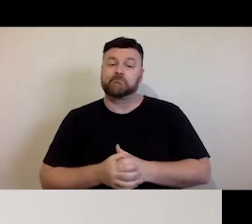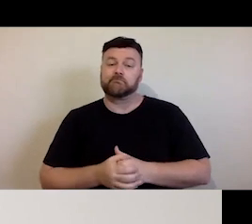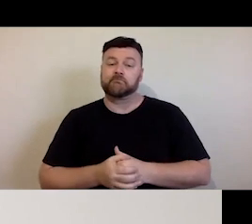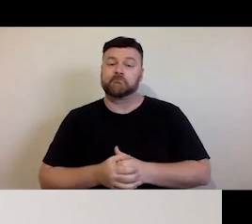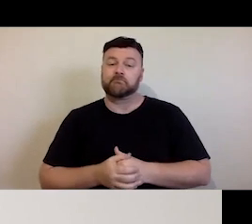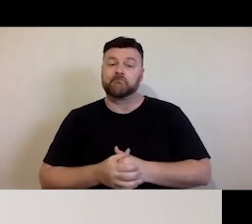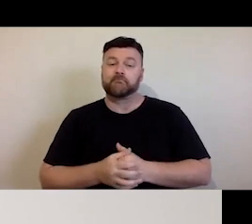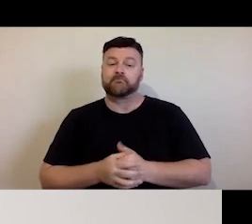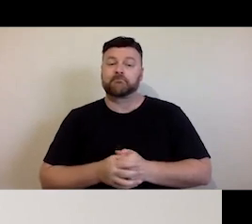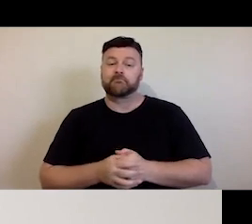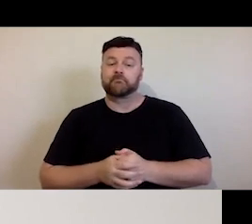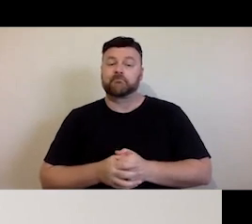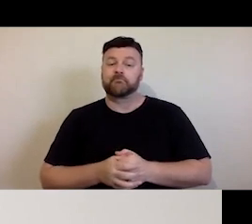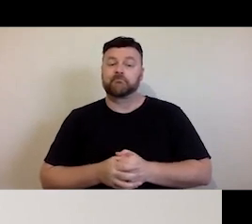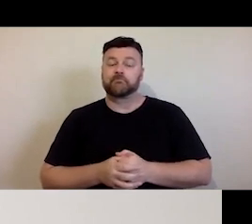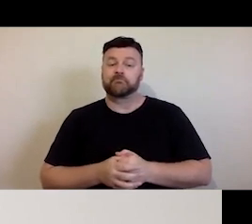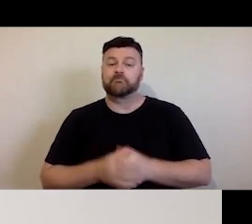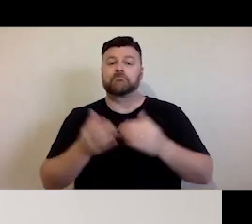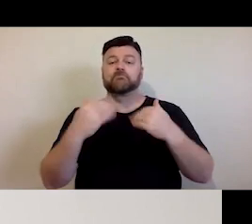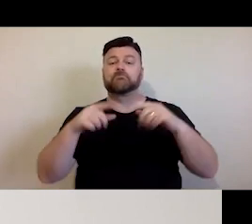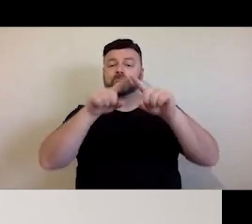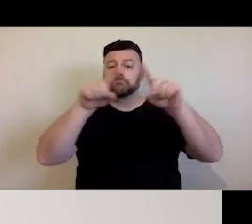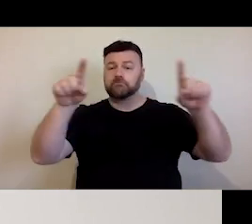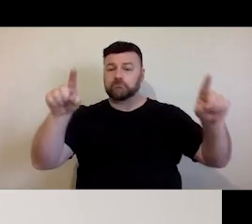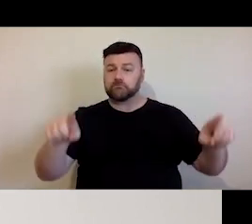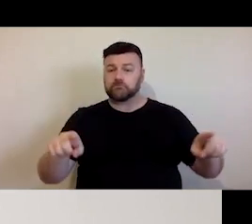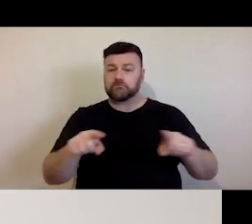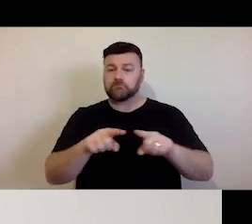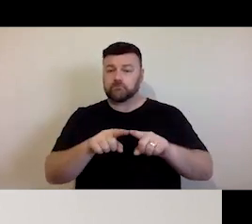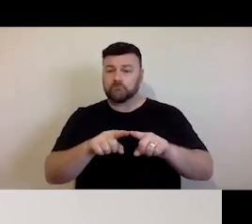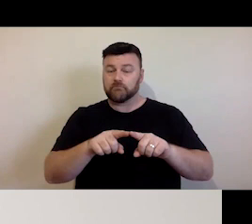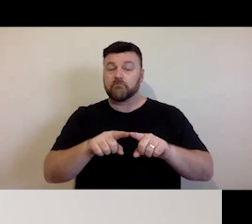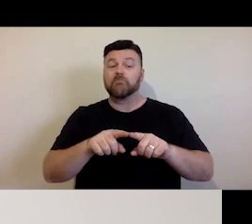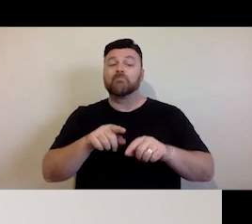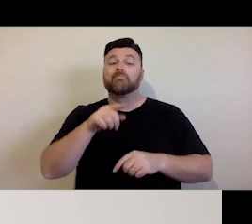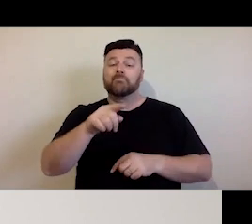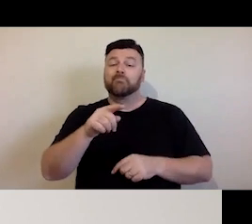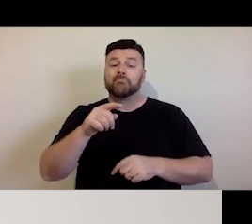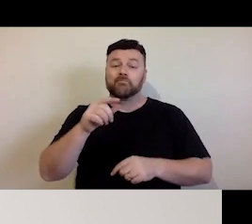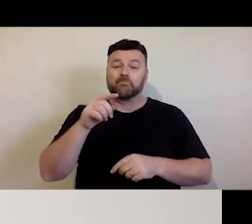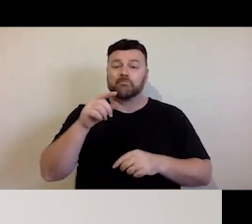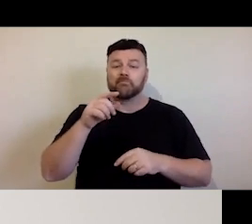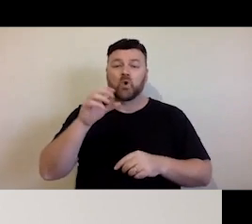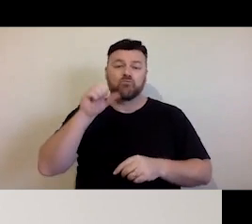This next slide has a yellow circle in the middle of the